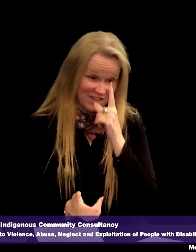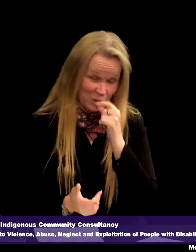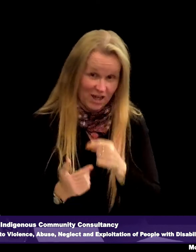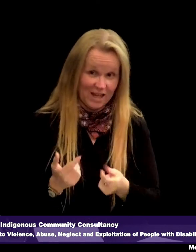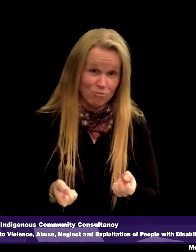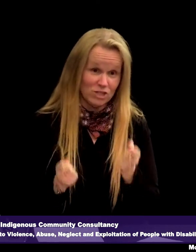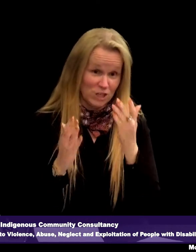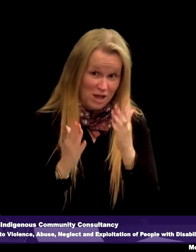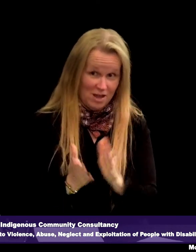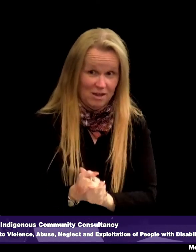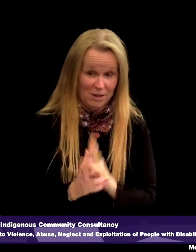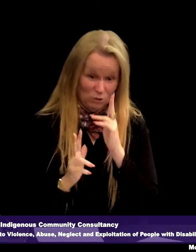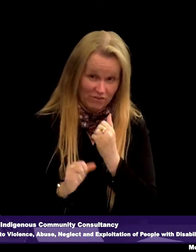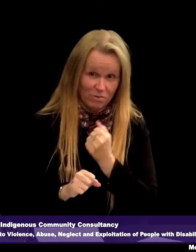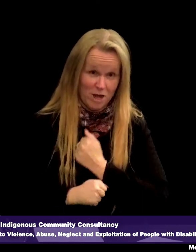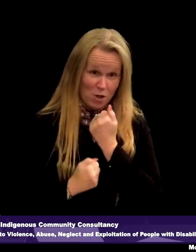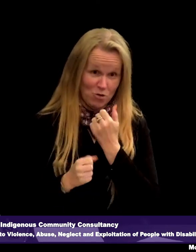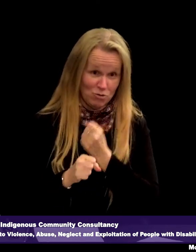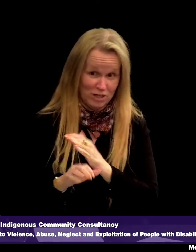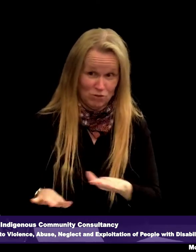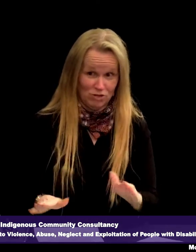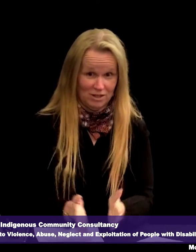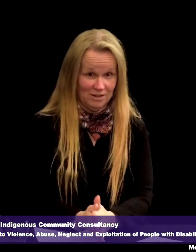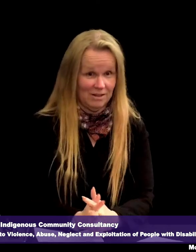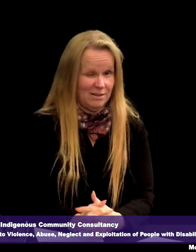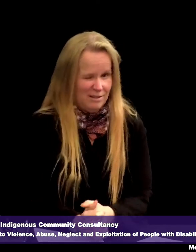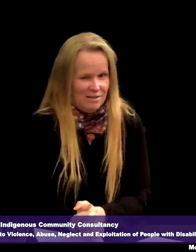a job. So I can retire and look after my own kids.